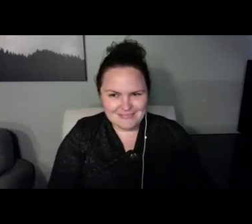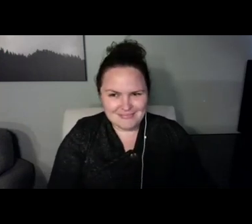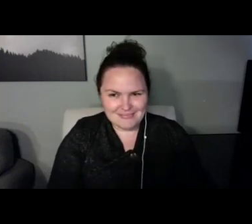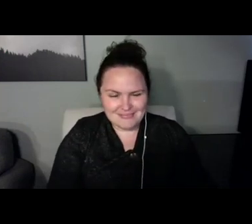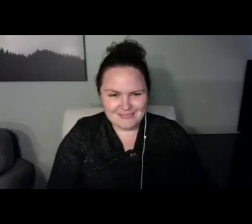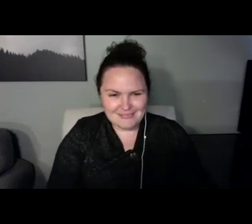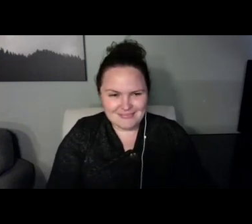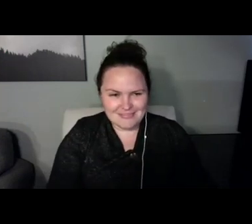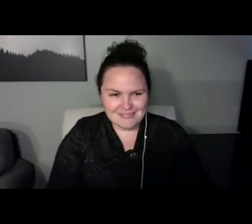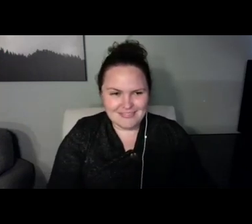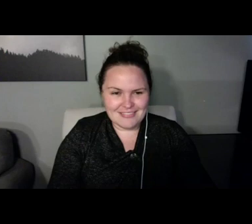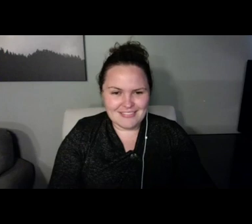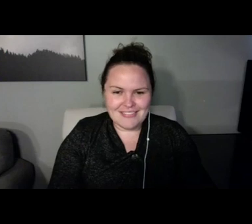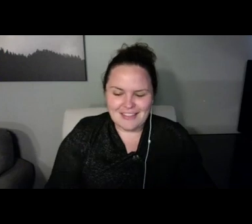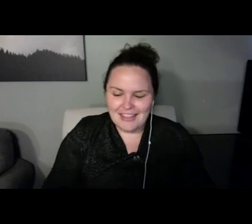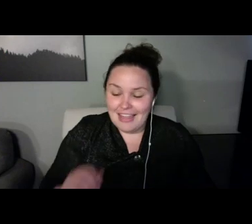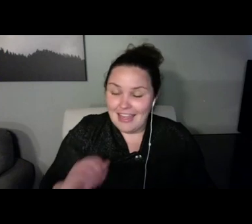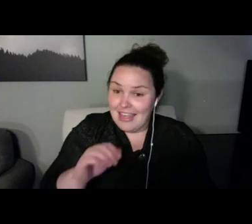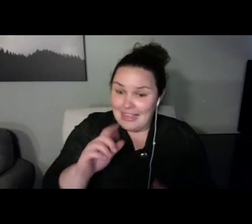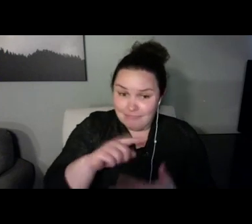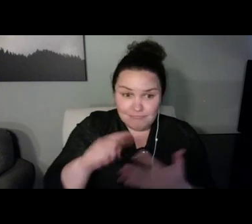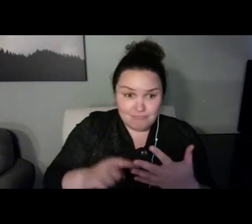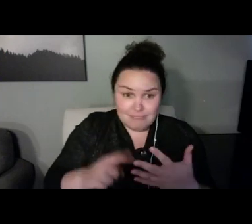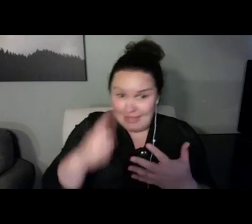Jen: And that is all the questions that I see right now.